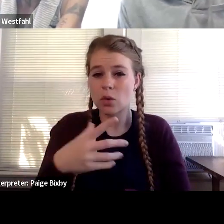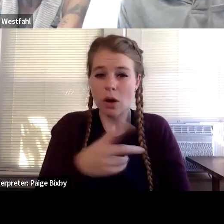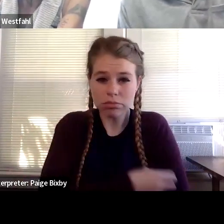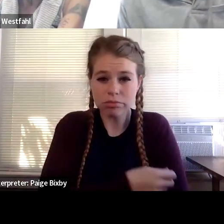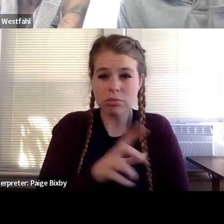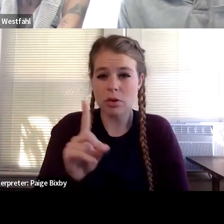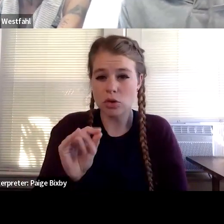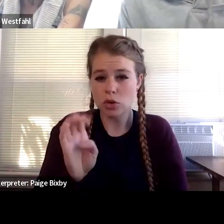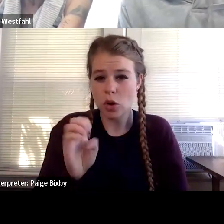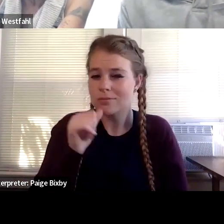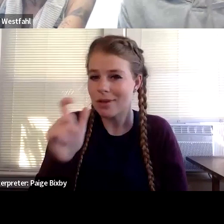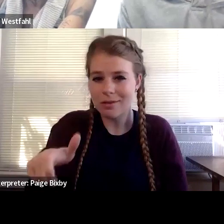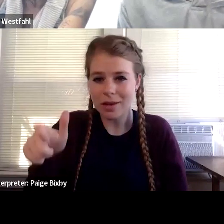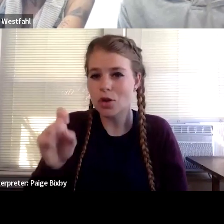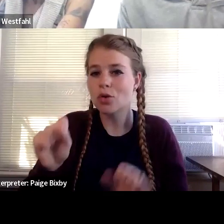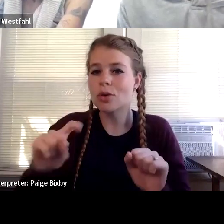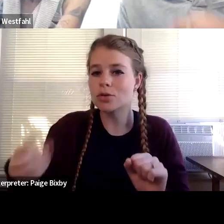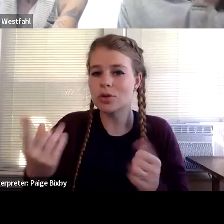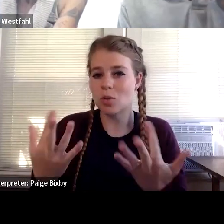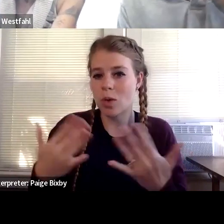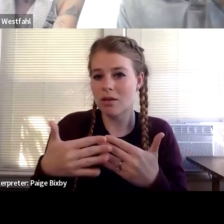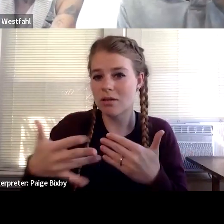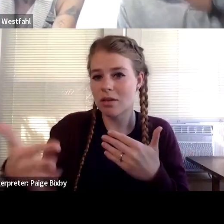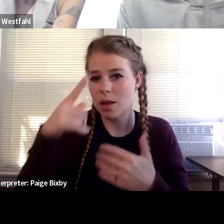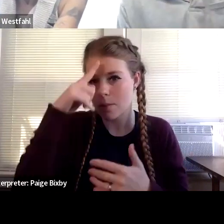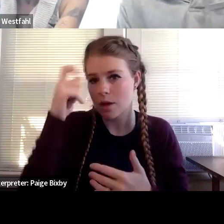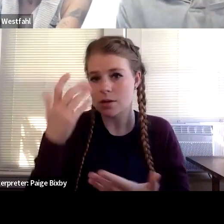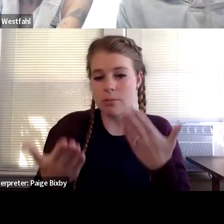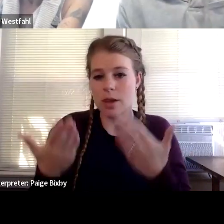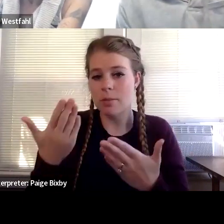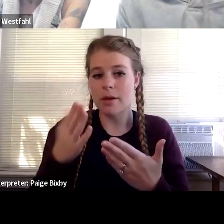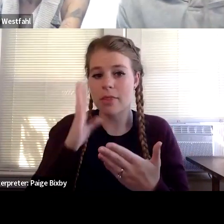when you could just wait that timeframe out, 'cause they might have just sat right up like that